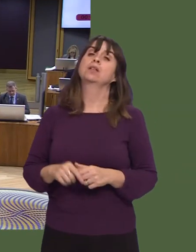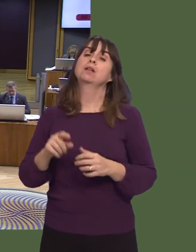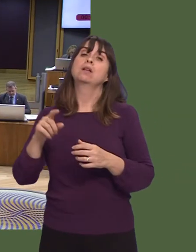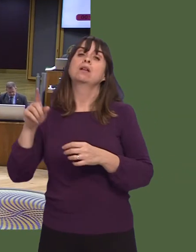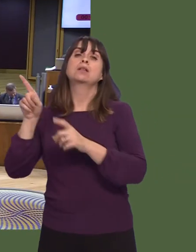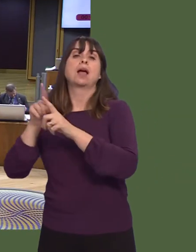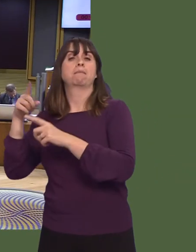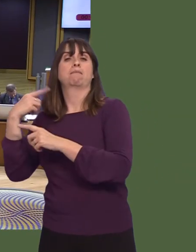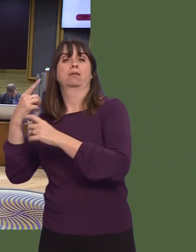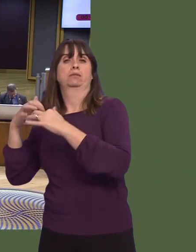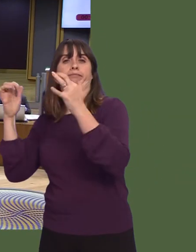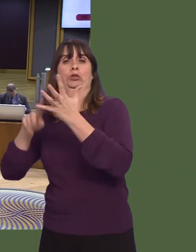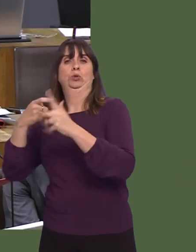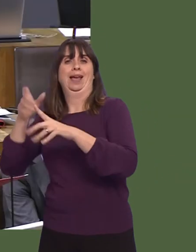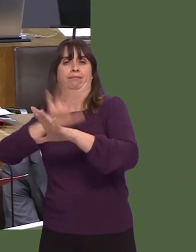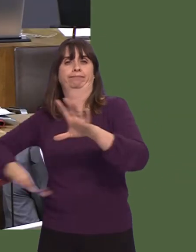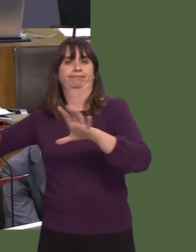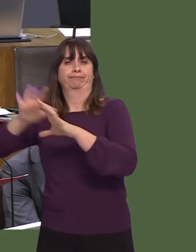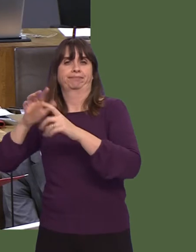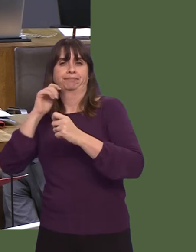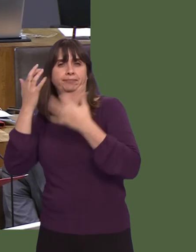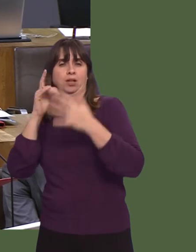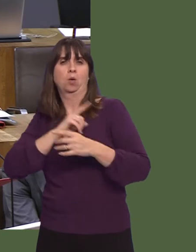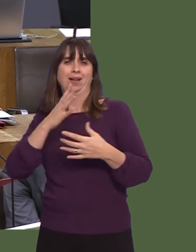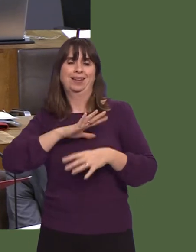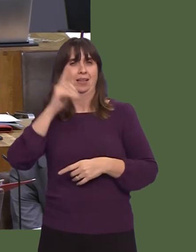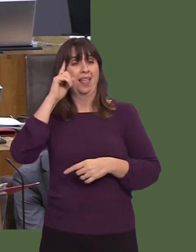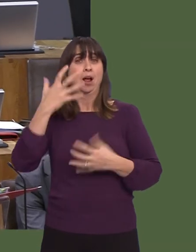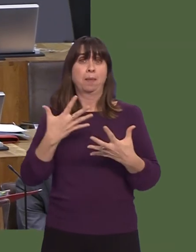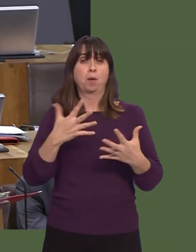The current law that deals with dangerous cycling is a law that dates back to the furious